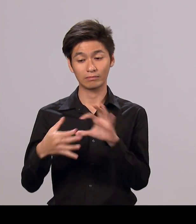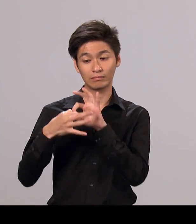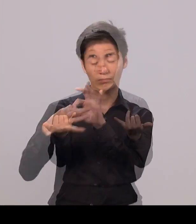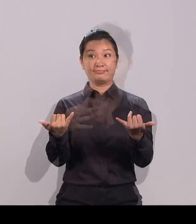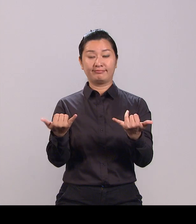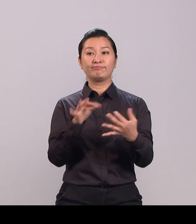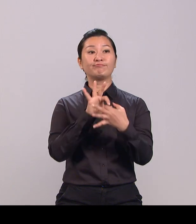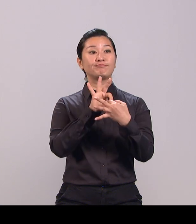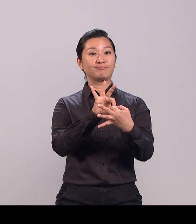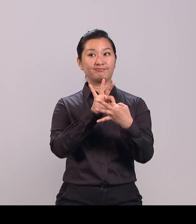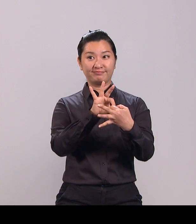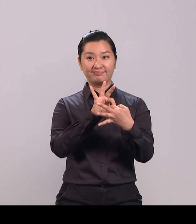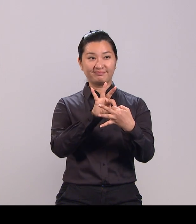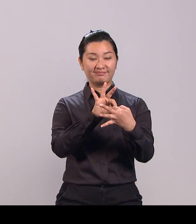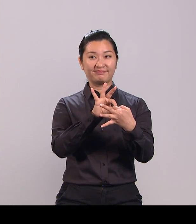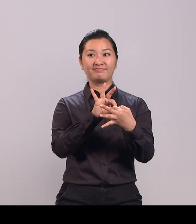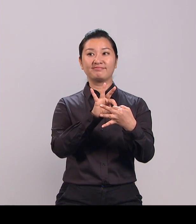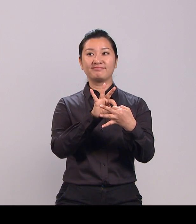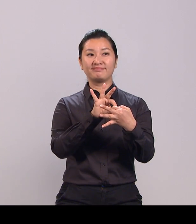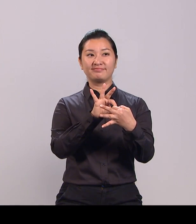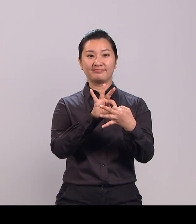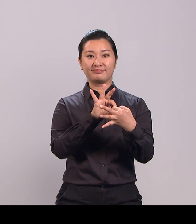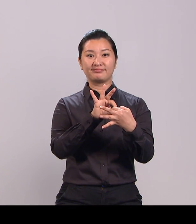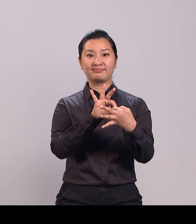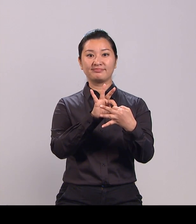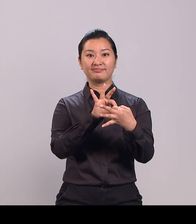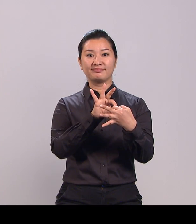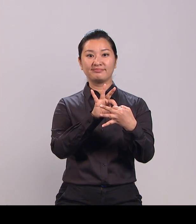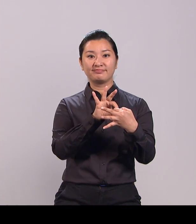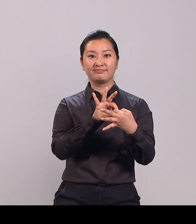With Malaysia, I settled the Point of Agreement on railway land with Prime Minister Najib.